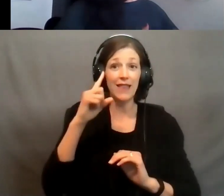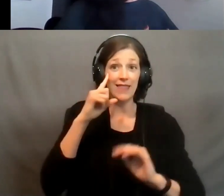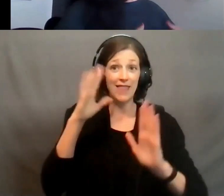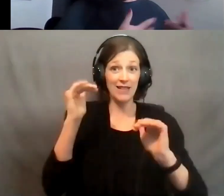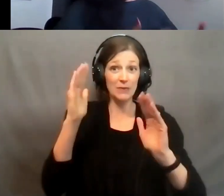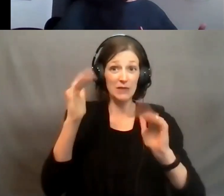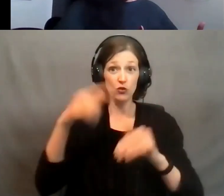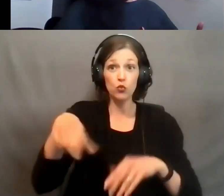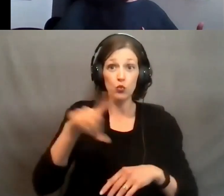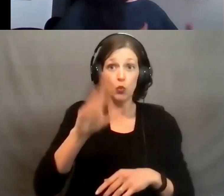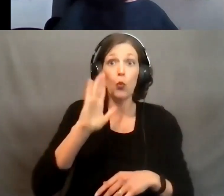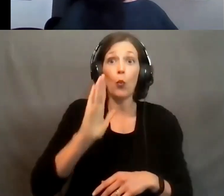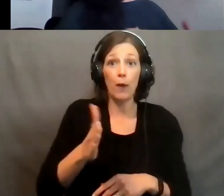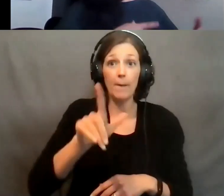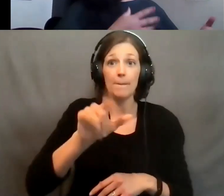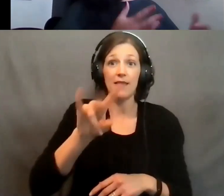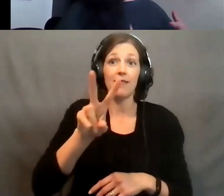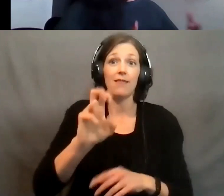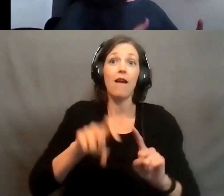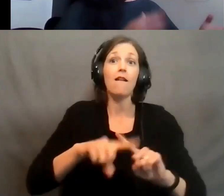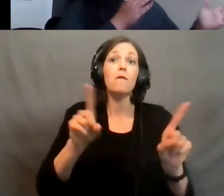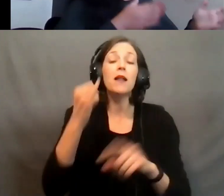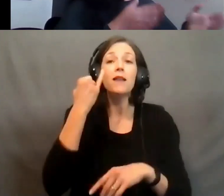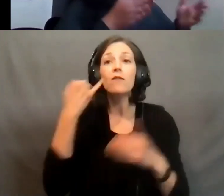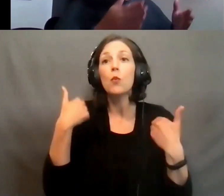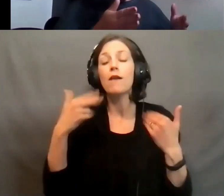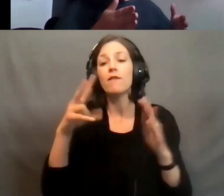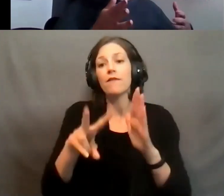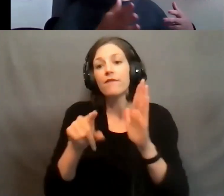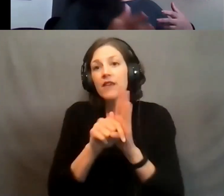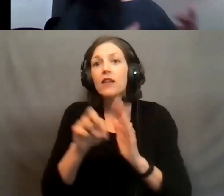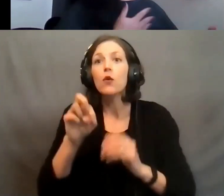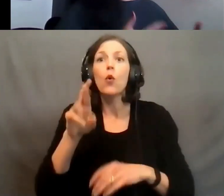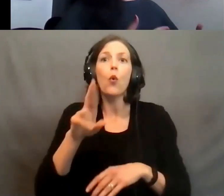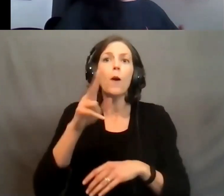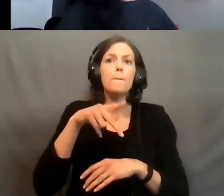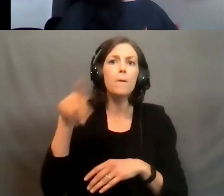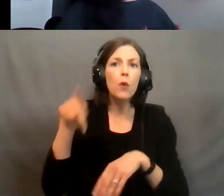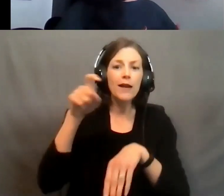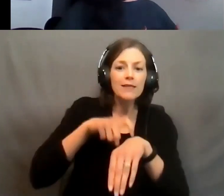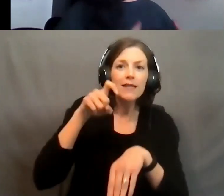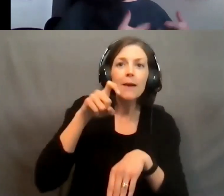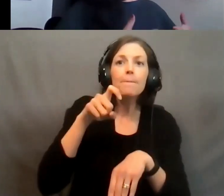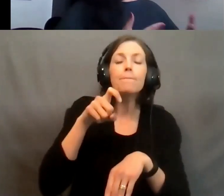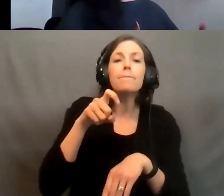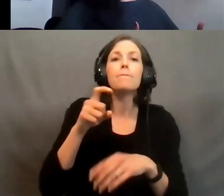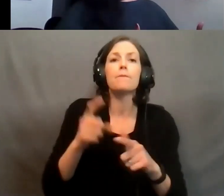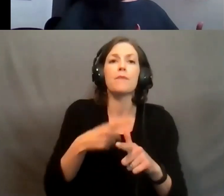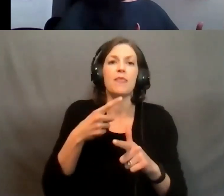13:01:49 but if you have a video or your PowerPoint is timed. That would just be something 13:01:53 you would screen share.